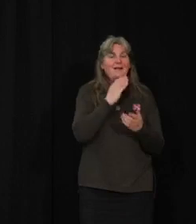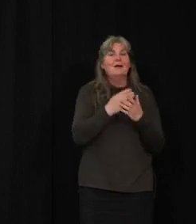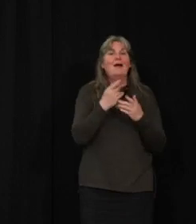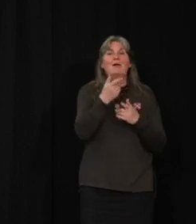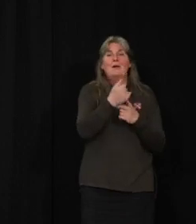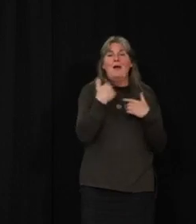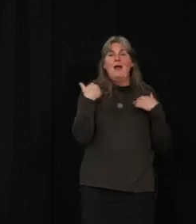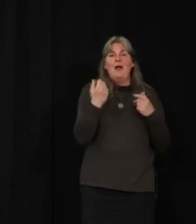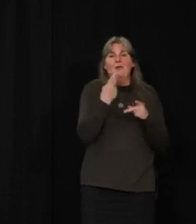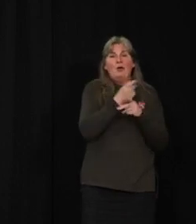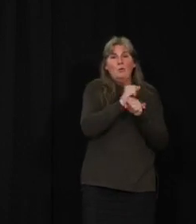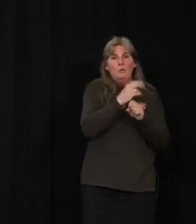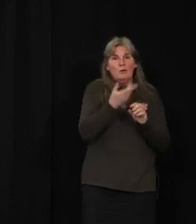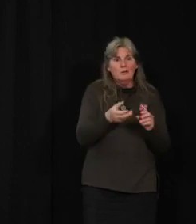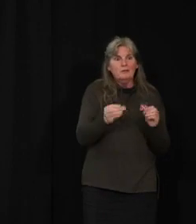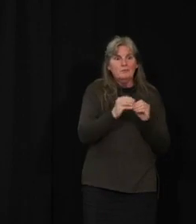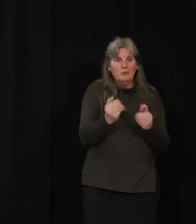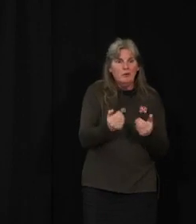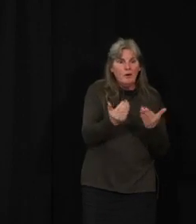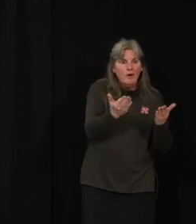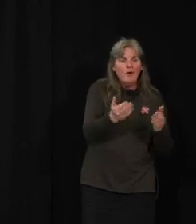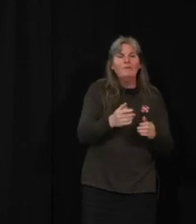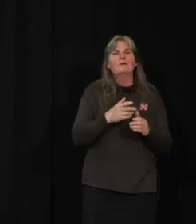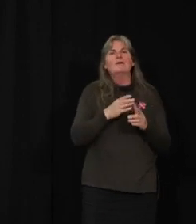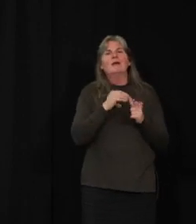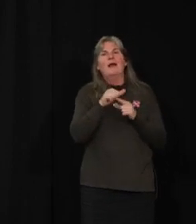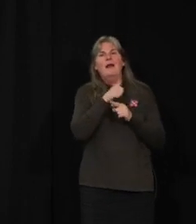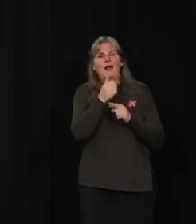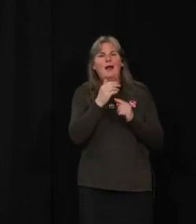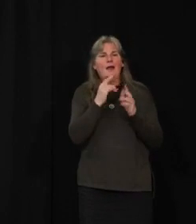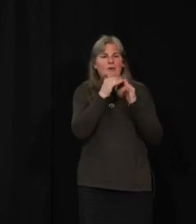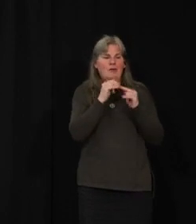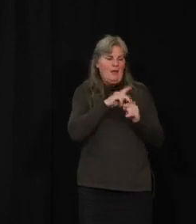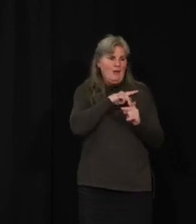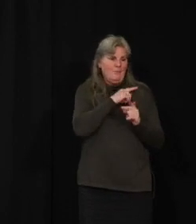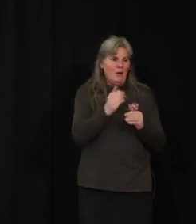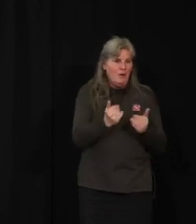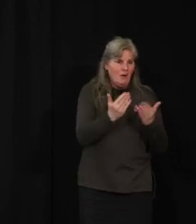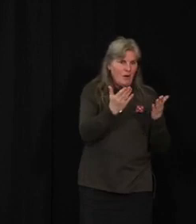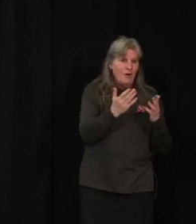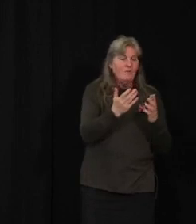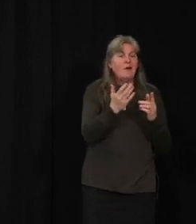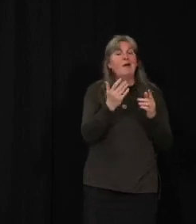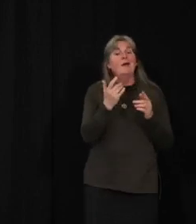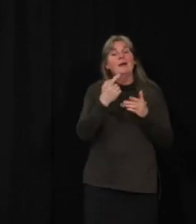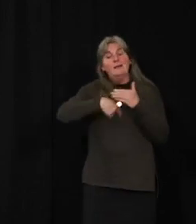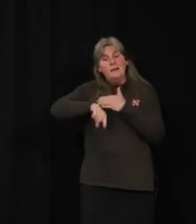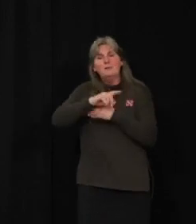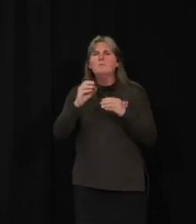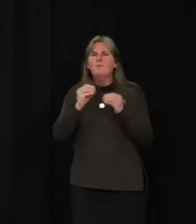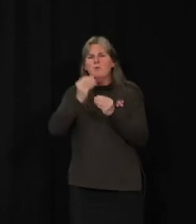information we can at this poin. More information will come next week on our phased approach.